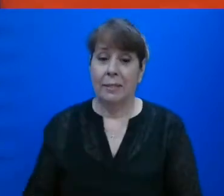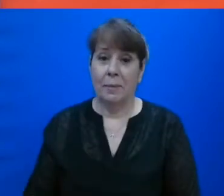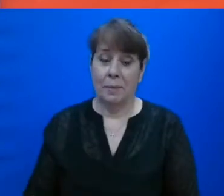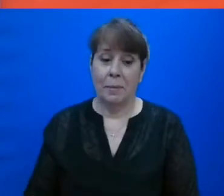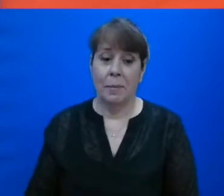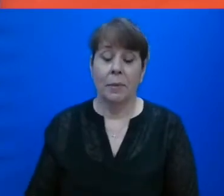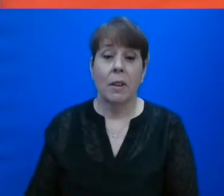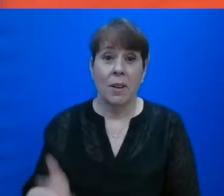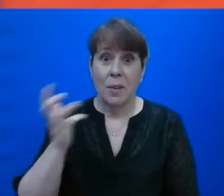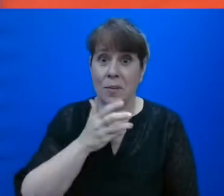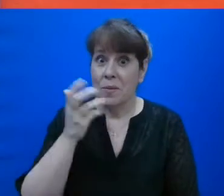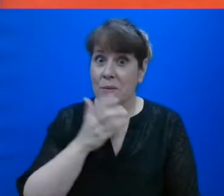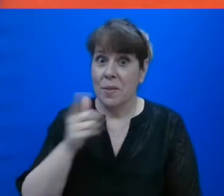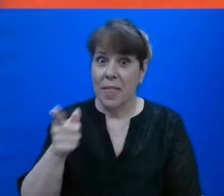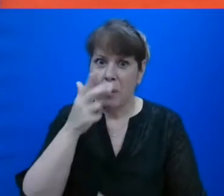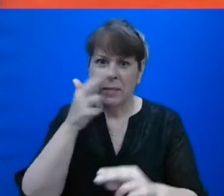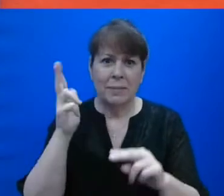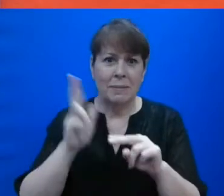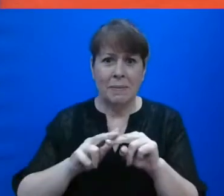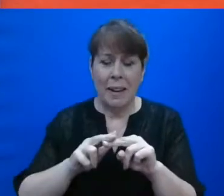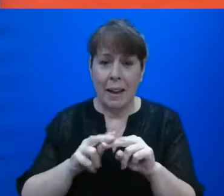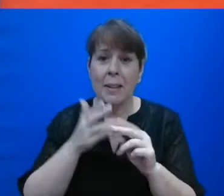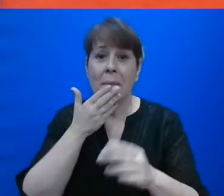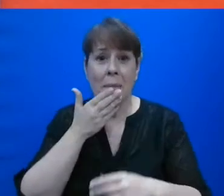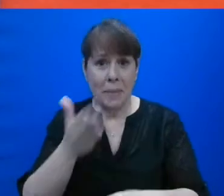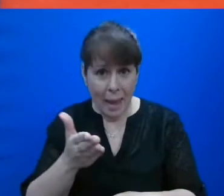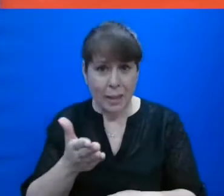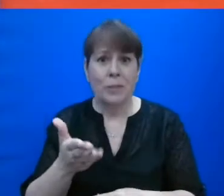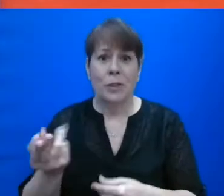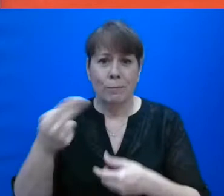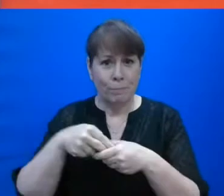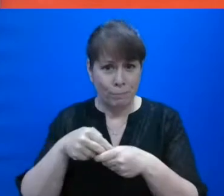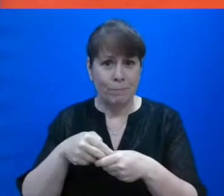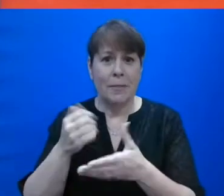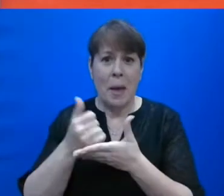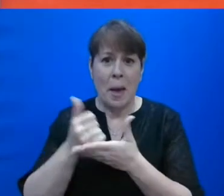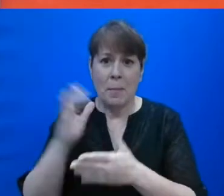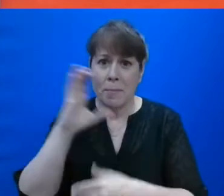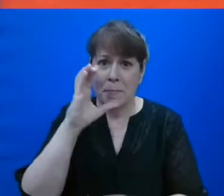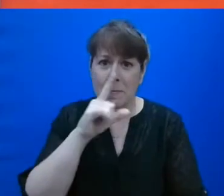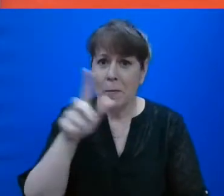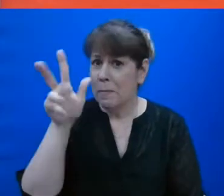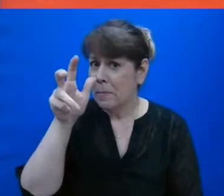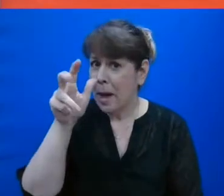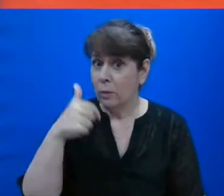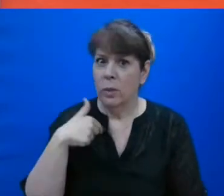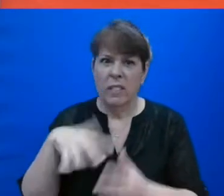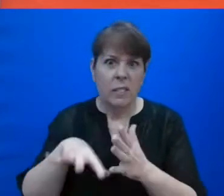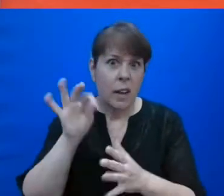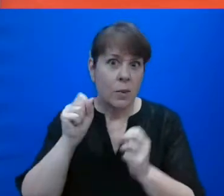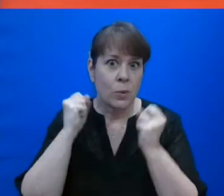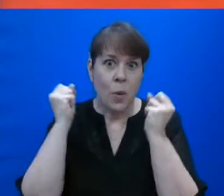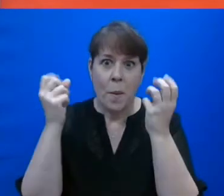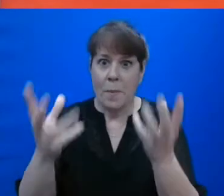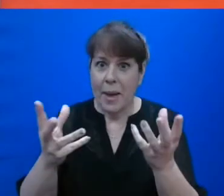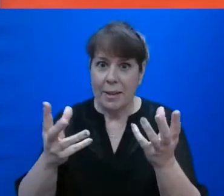WOW, THAT WAS SO MUCH FUN. THANKS FOR COMING WITH ME ON OUR BUG HUNT. WE FOUND SO MANY BUGS AND